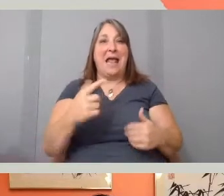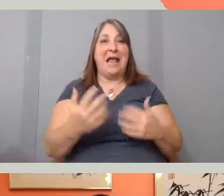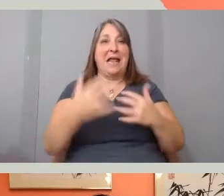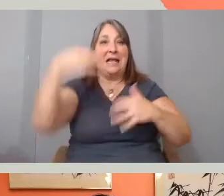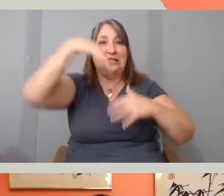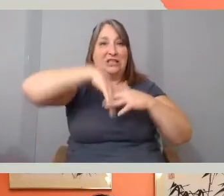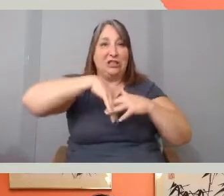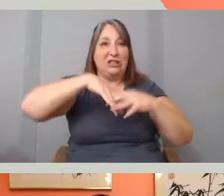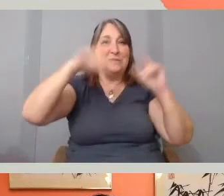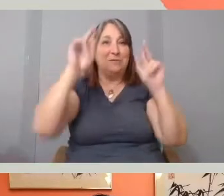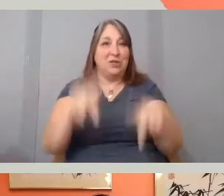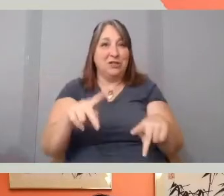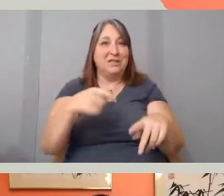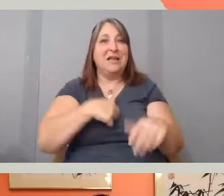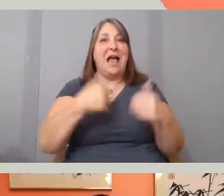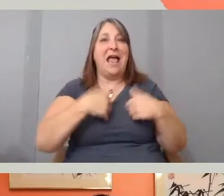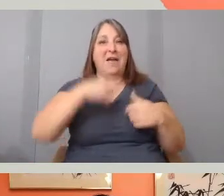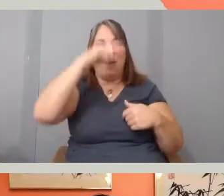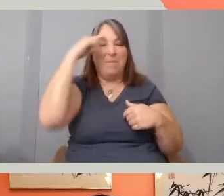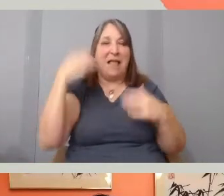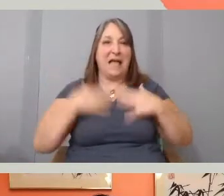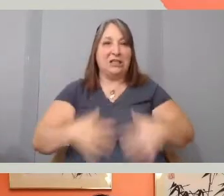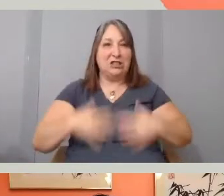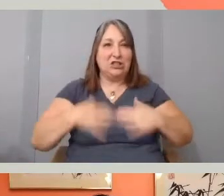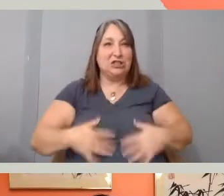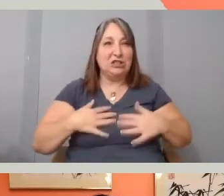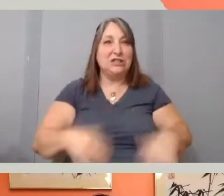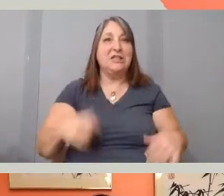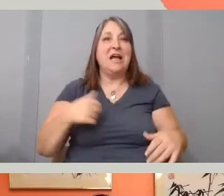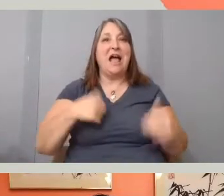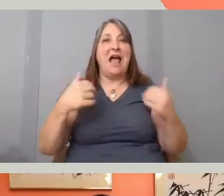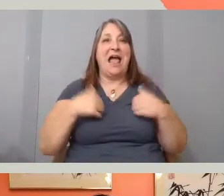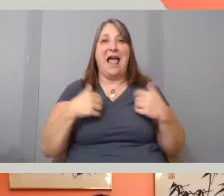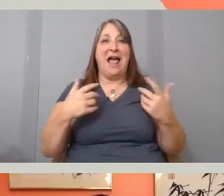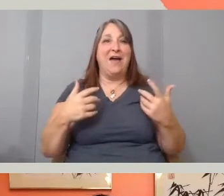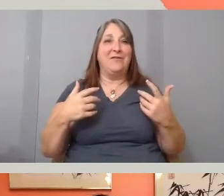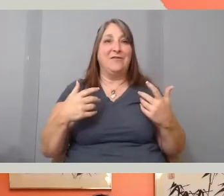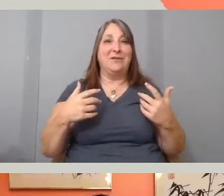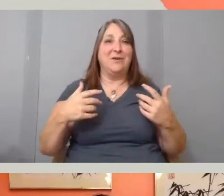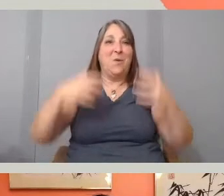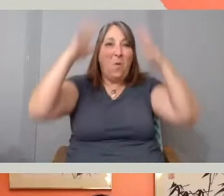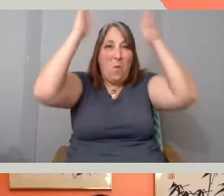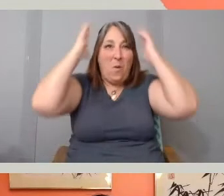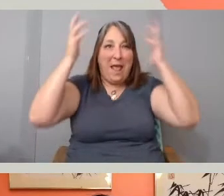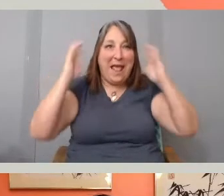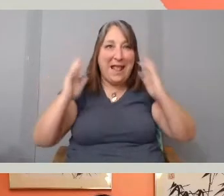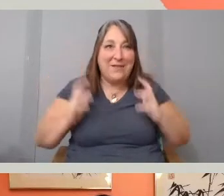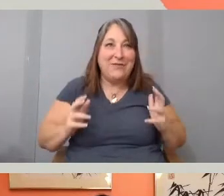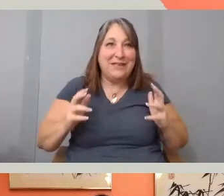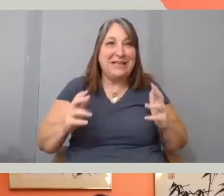I've got a black shirt on, I've got an eruption of wavy dark hair getting grayer